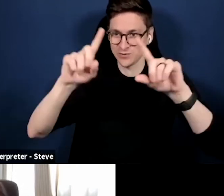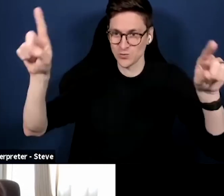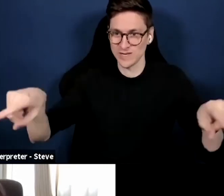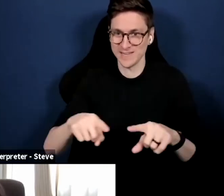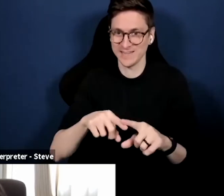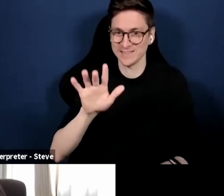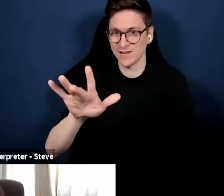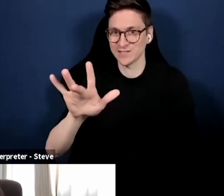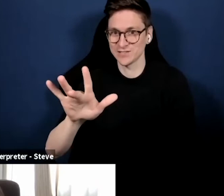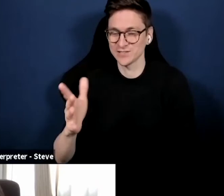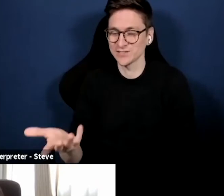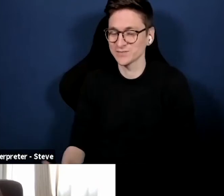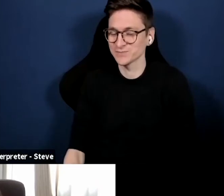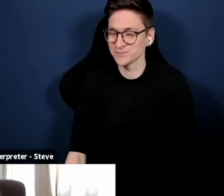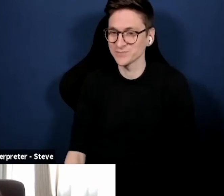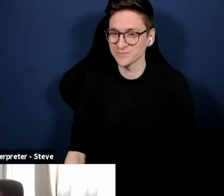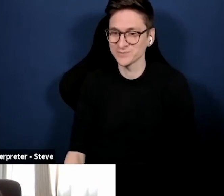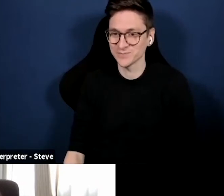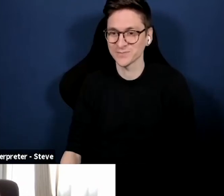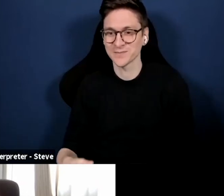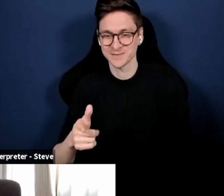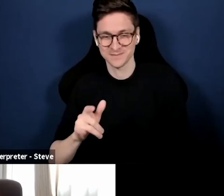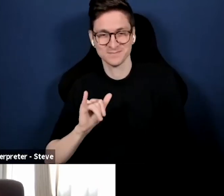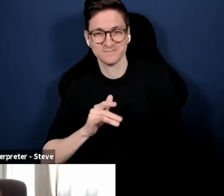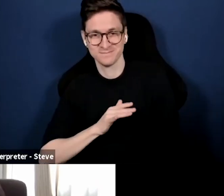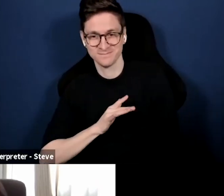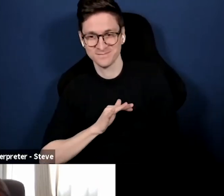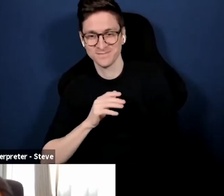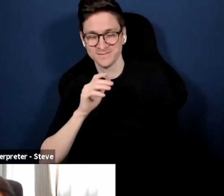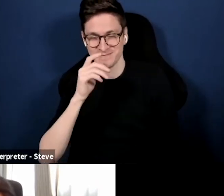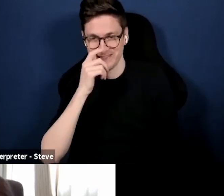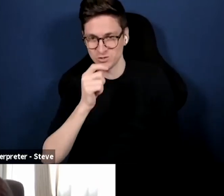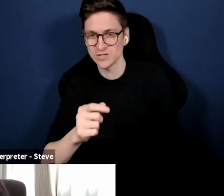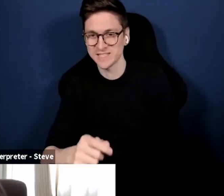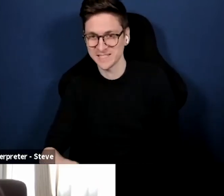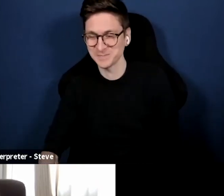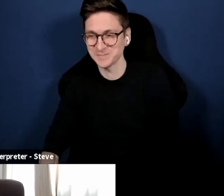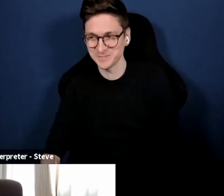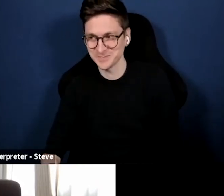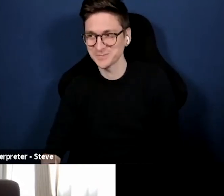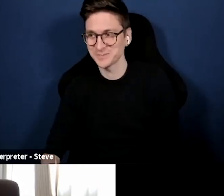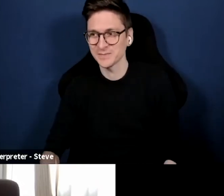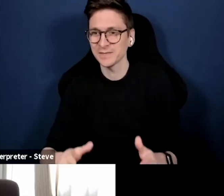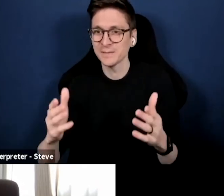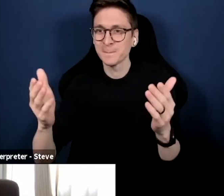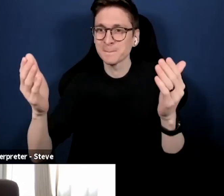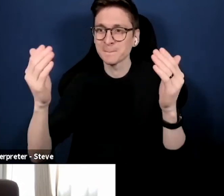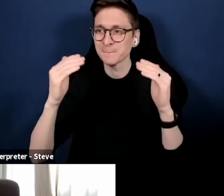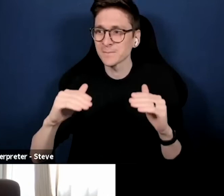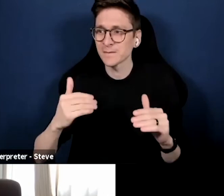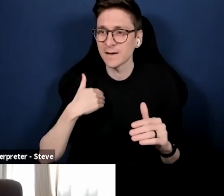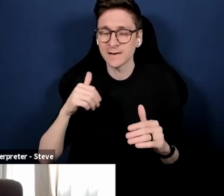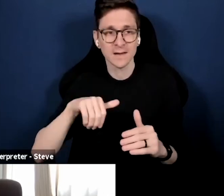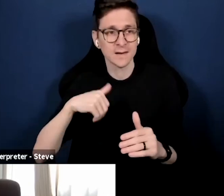nice it's very interesting um now i think that we had another person in mind it's dr potito